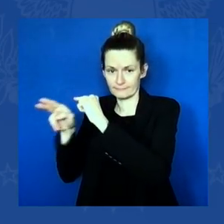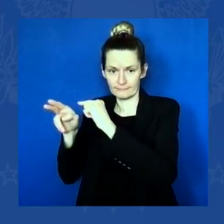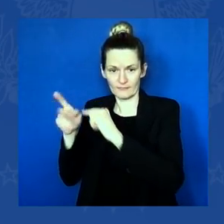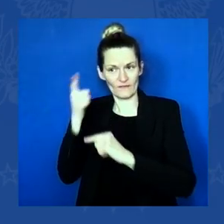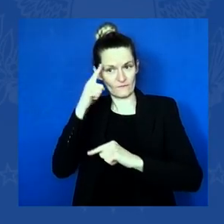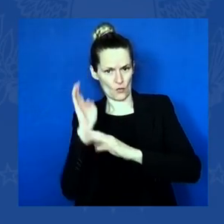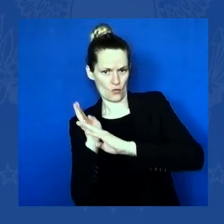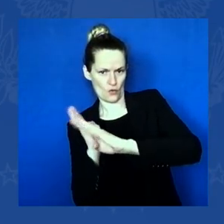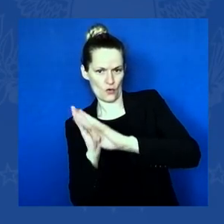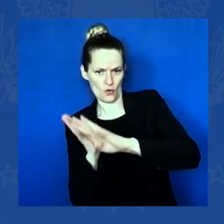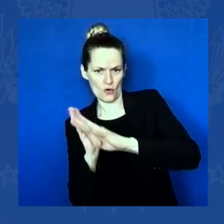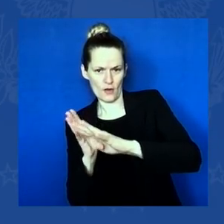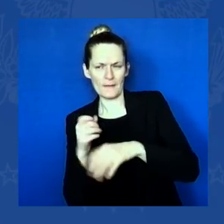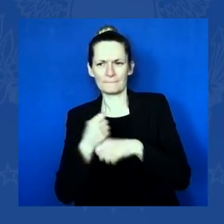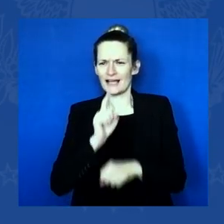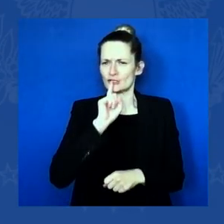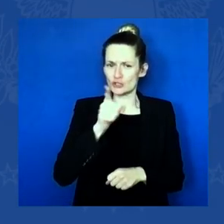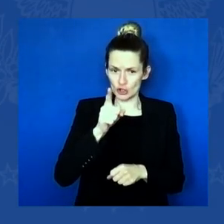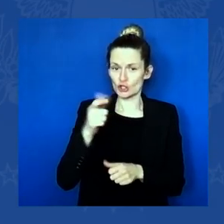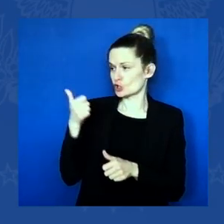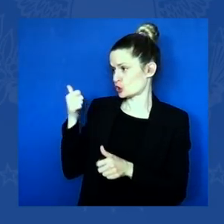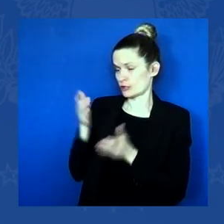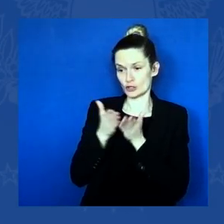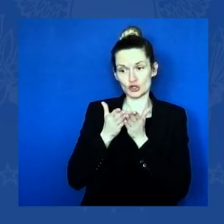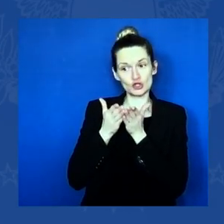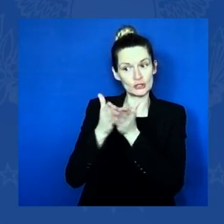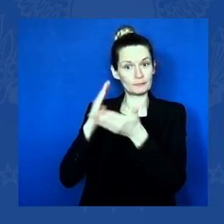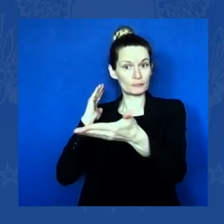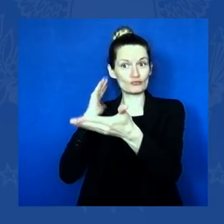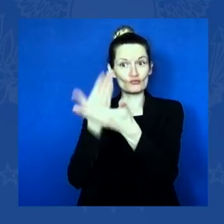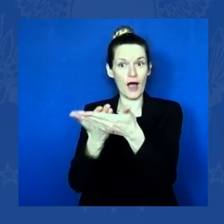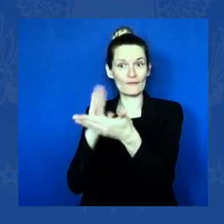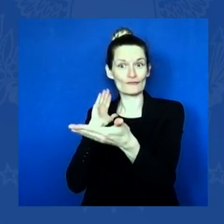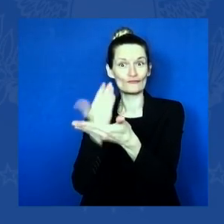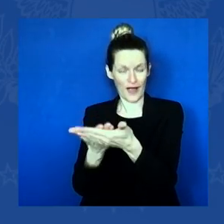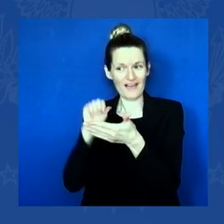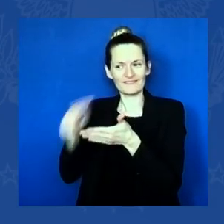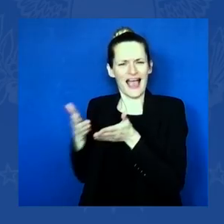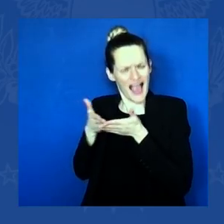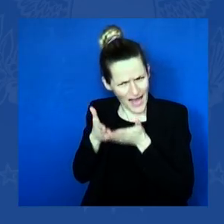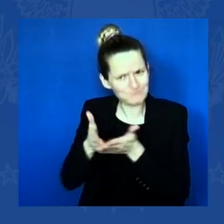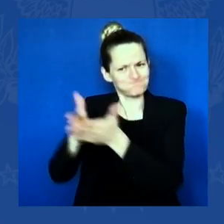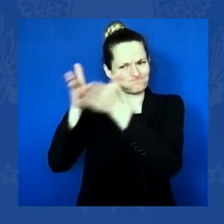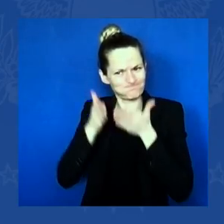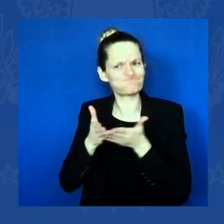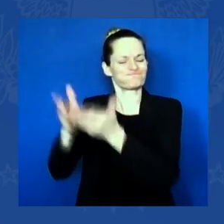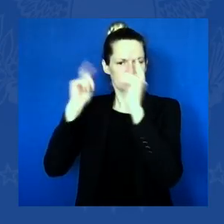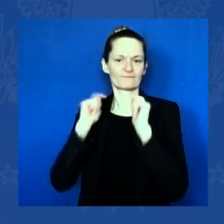that will strengthen our management of the United States defense stockpiles for minerals and materials.